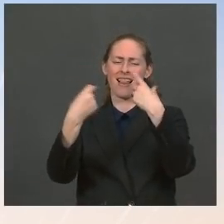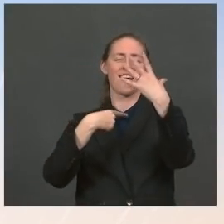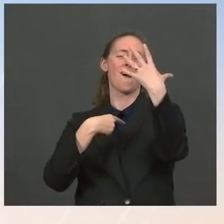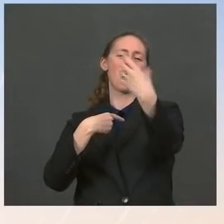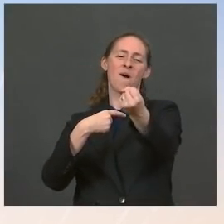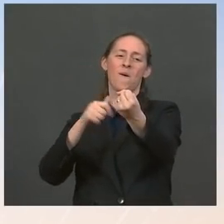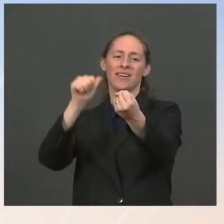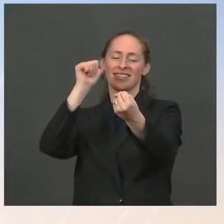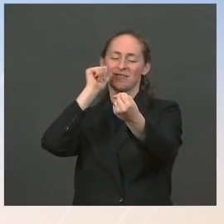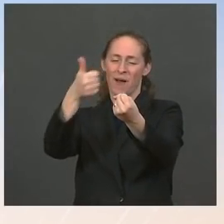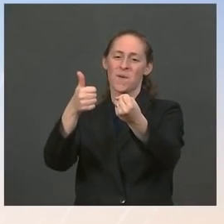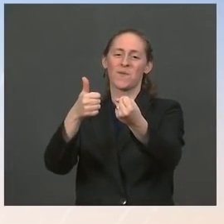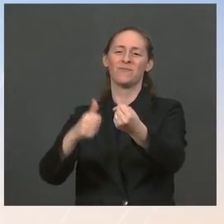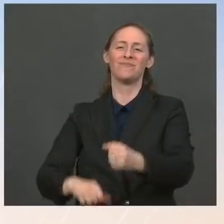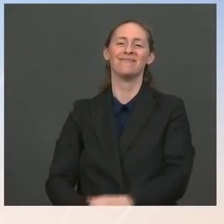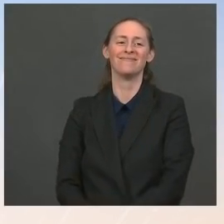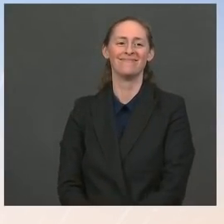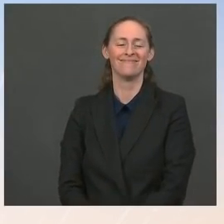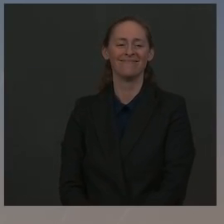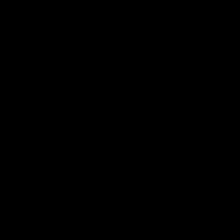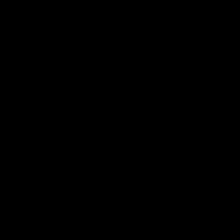Tomorrow. I'll get the back tomorrow. Have a great day, guys.